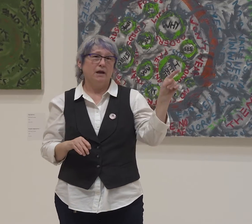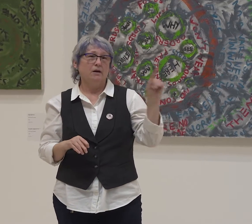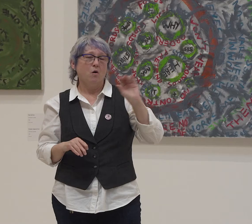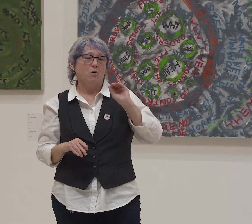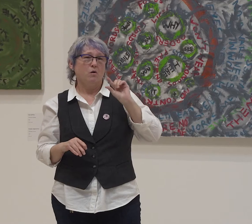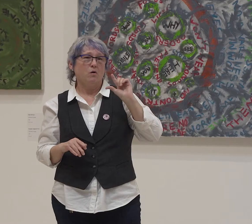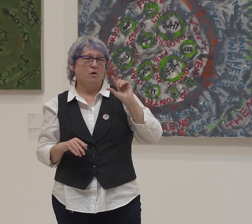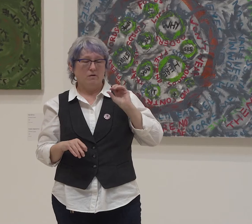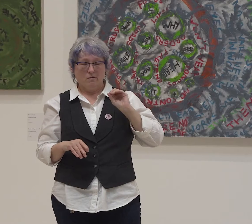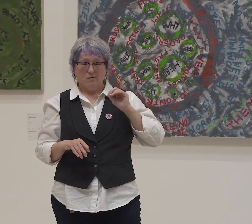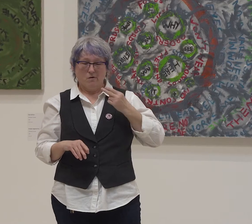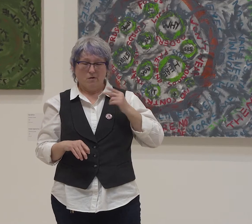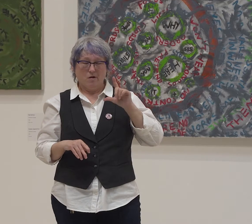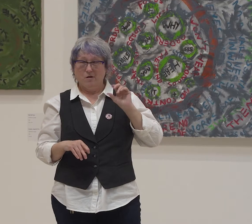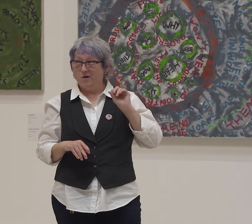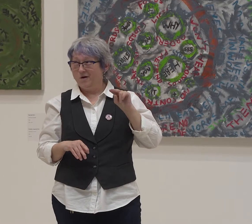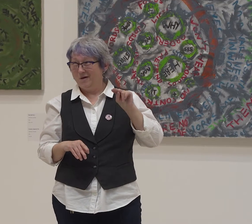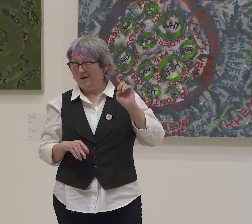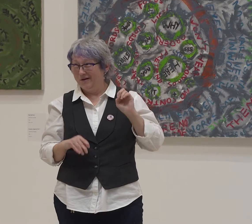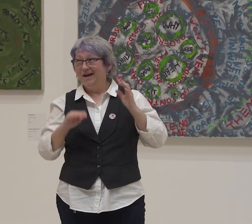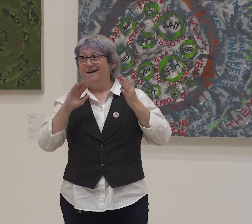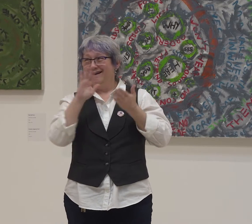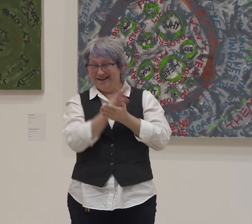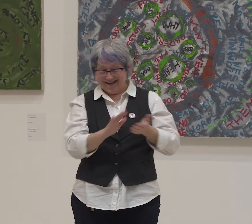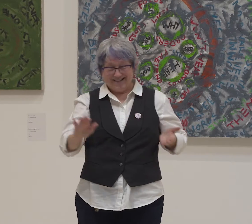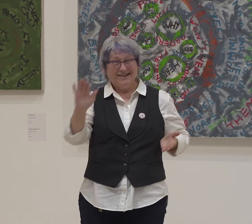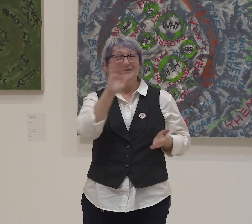He works as a professor there at Ohlone College.